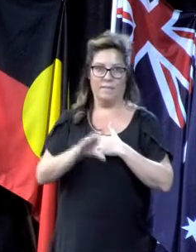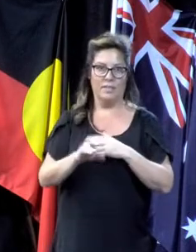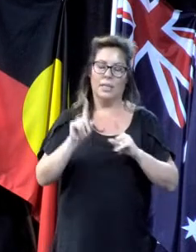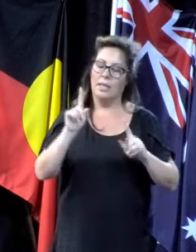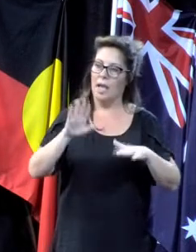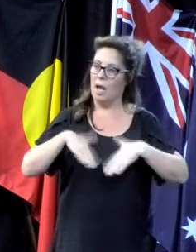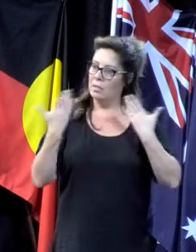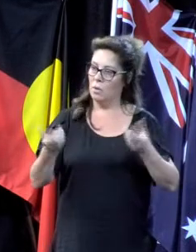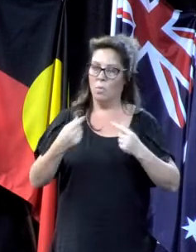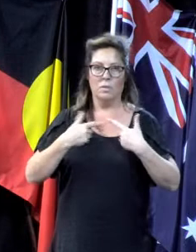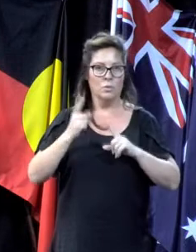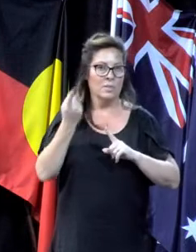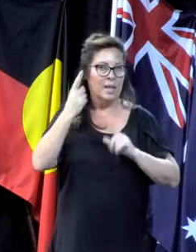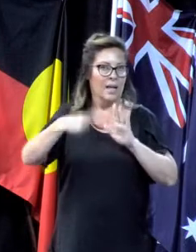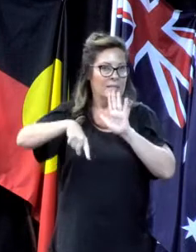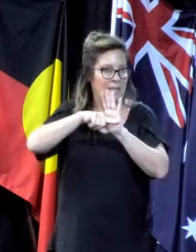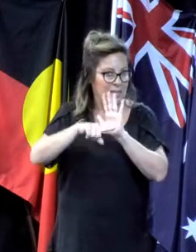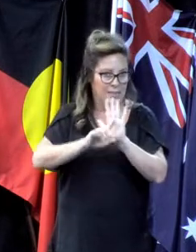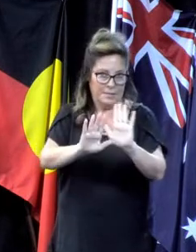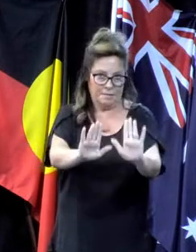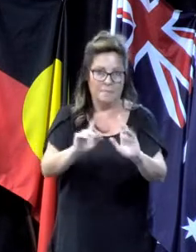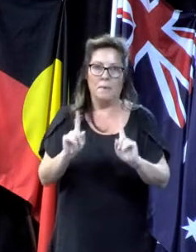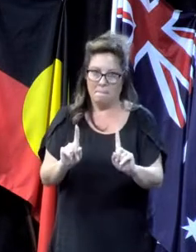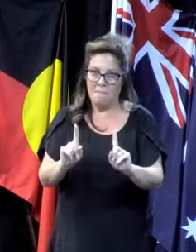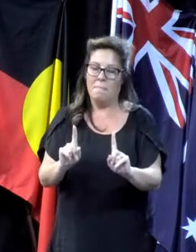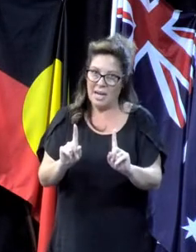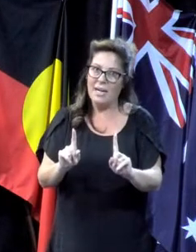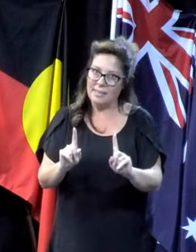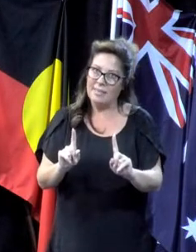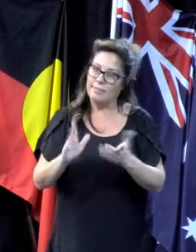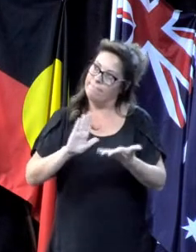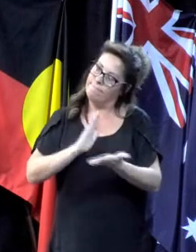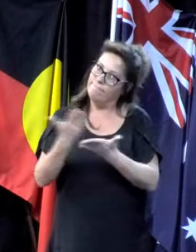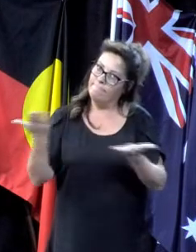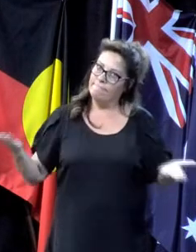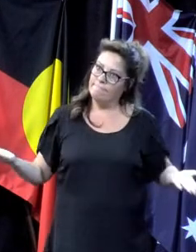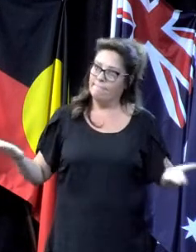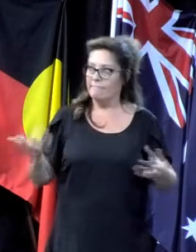However, as Jewelann spoke earlier my school is declining in numbers